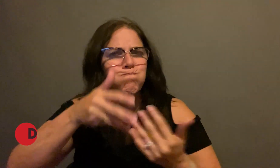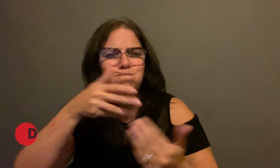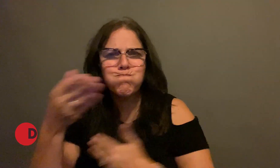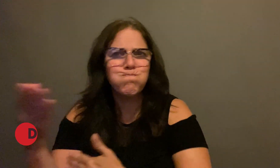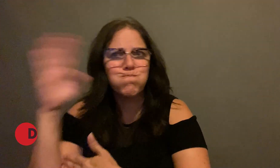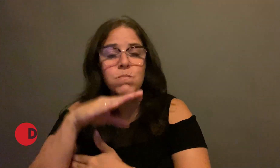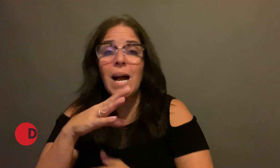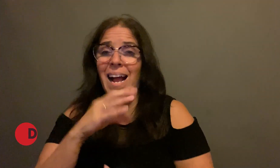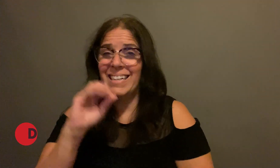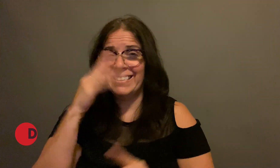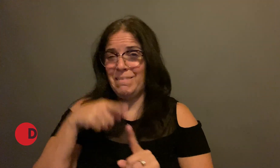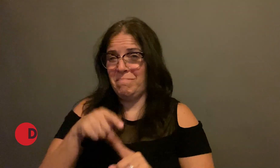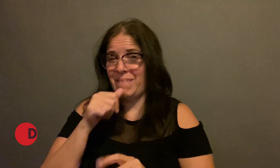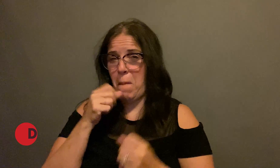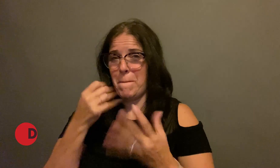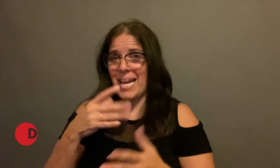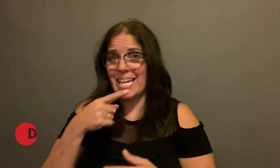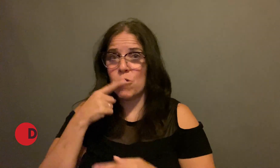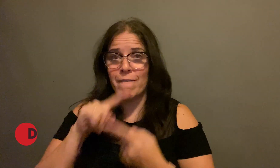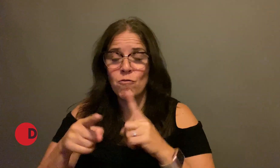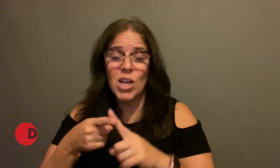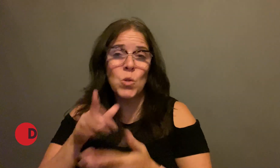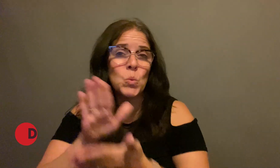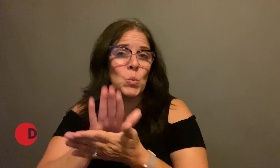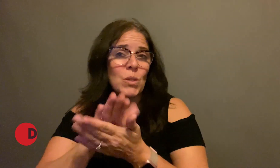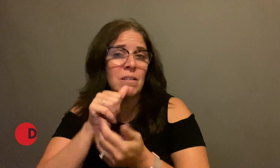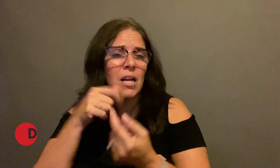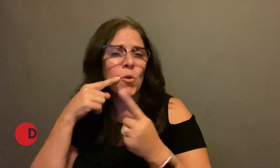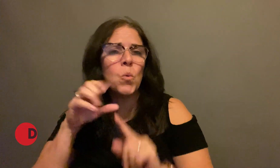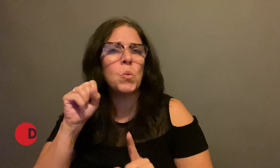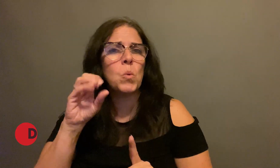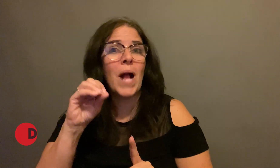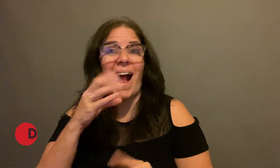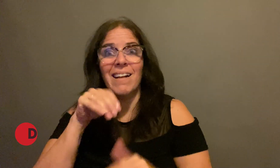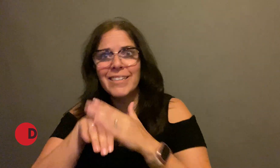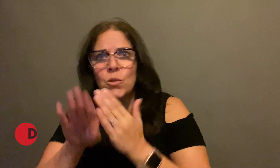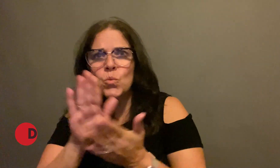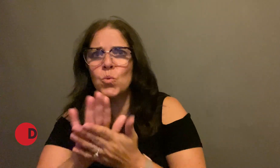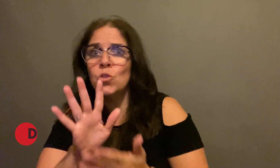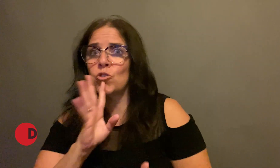and interacting daily and presumably not having many hearing friends at school